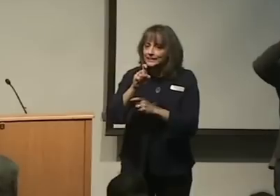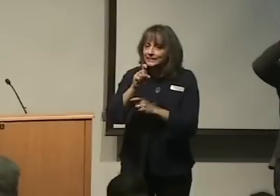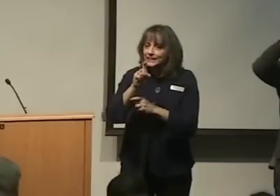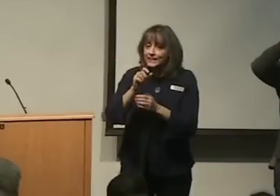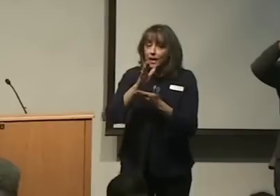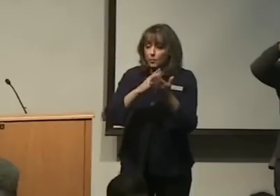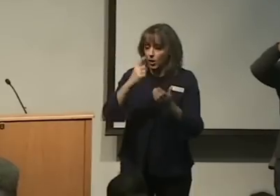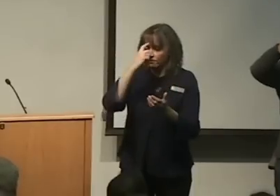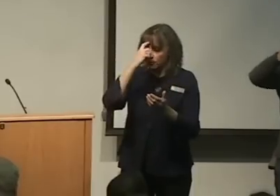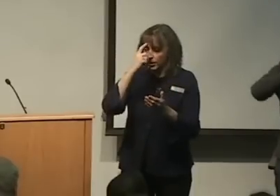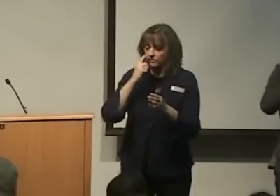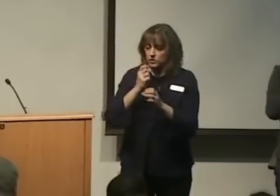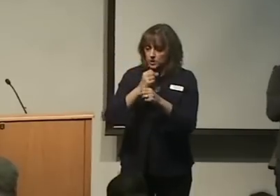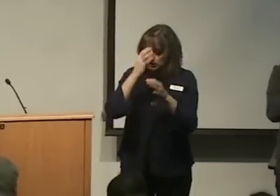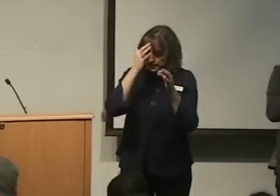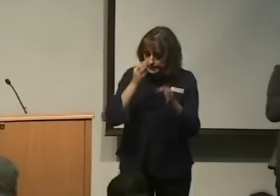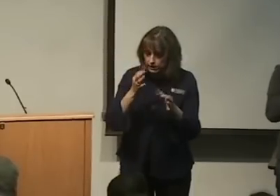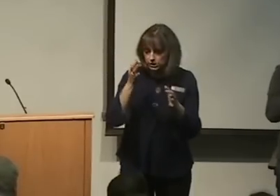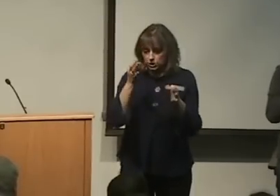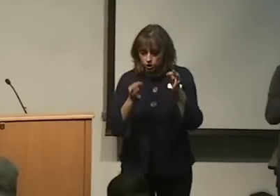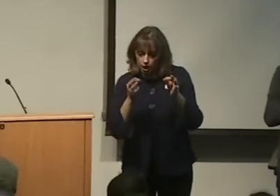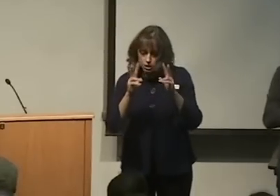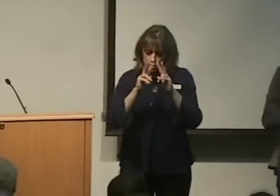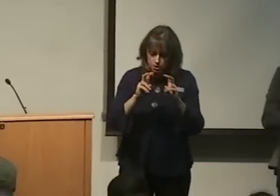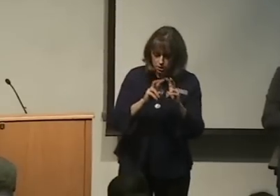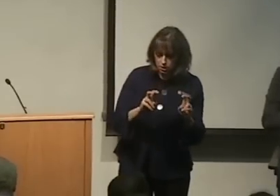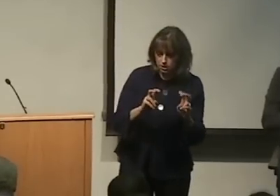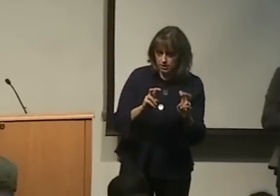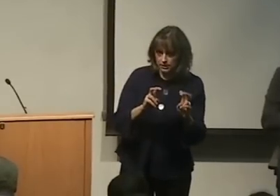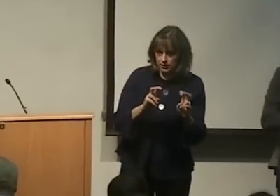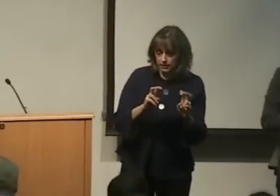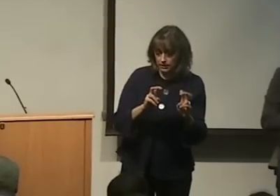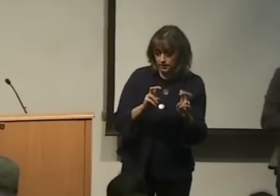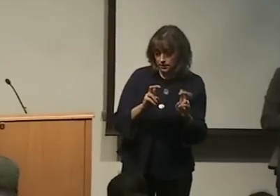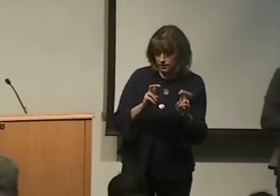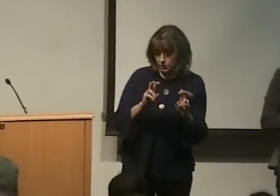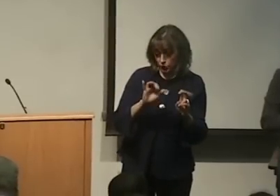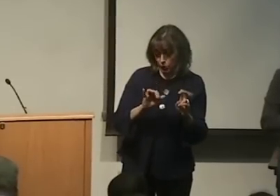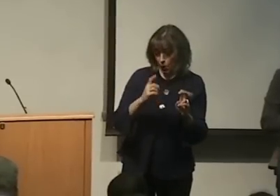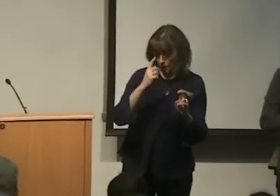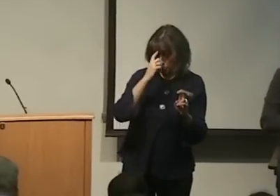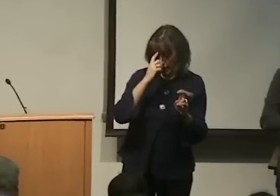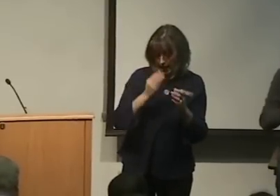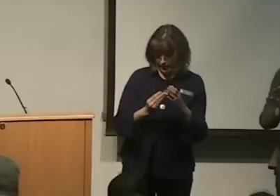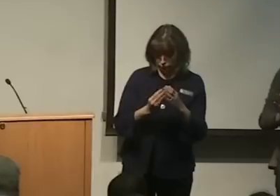So literally it's not done growing yet. We want you to use this new part